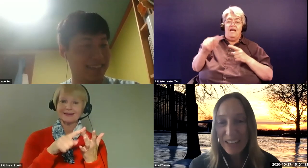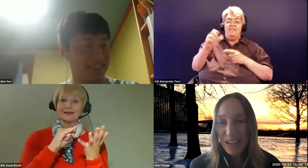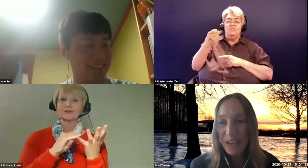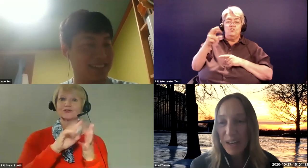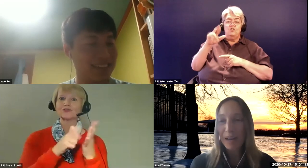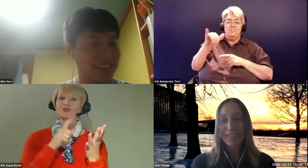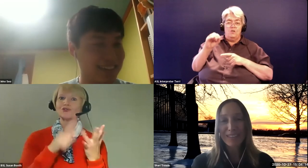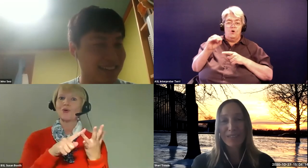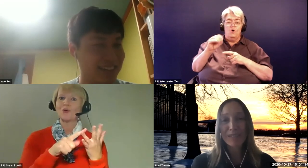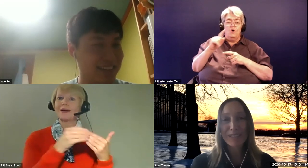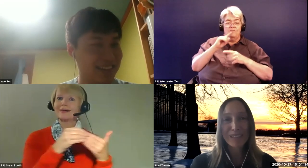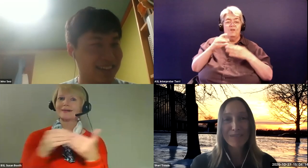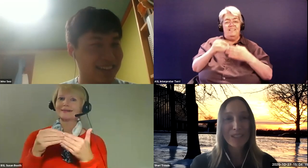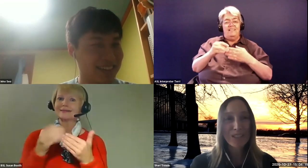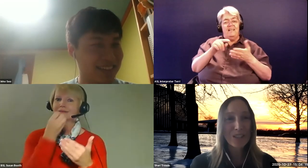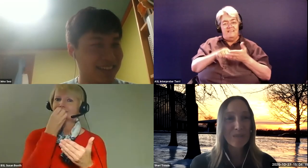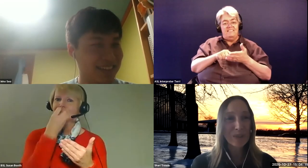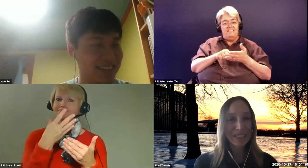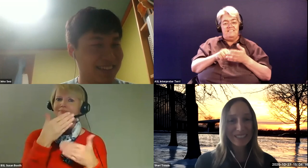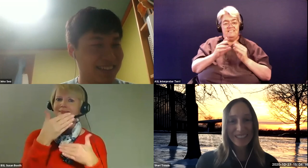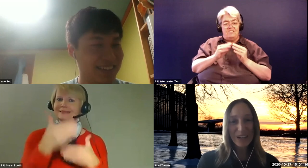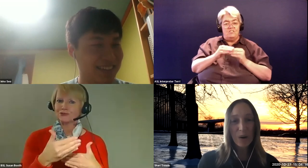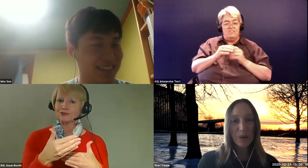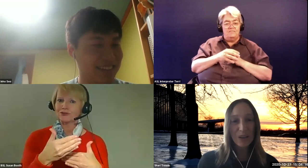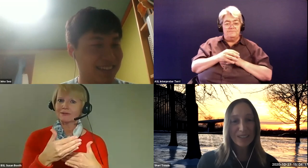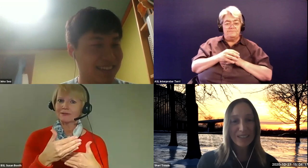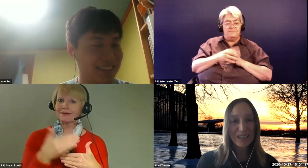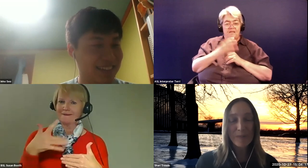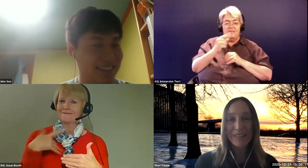um I think that you've given the research community a whole lot to think about a